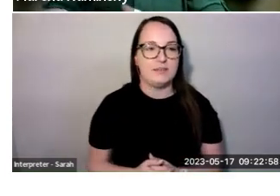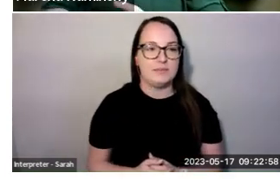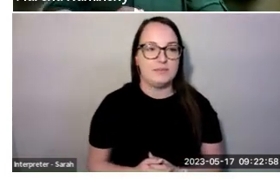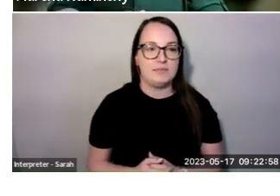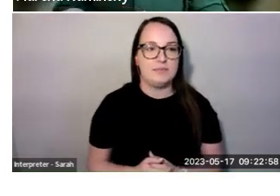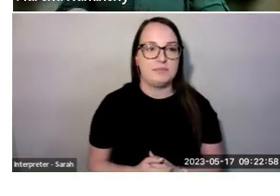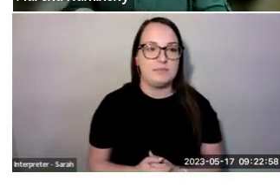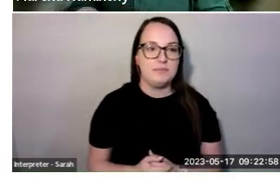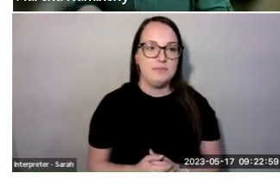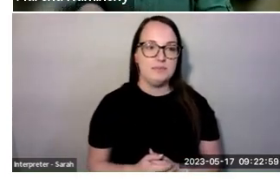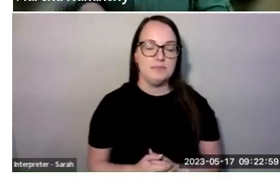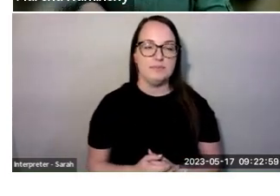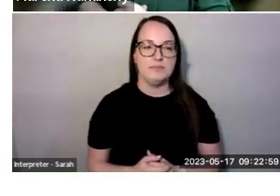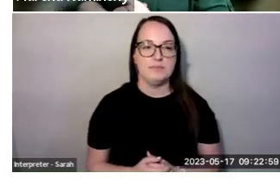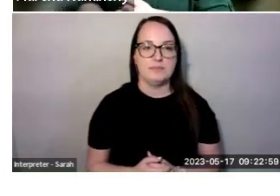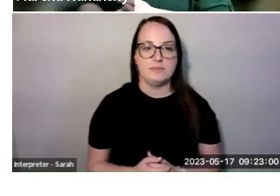you guys today.